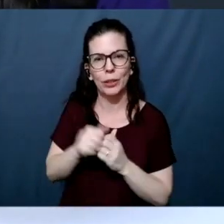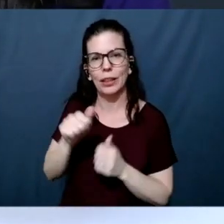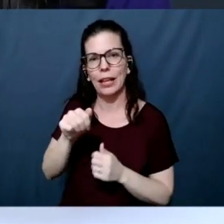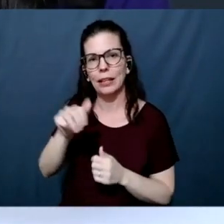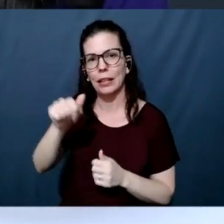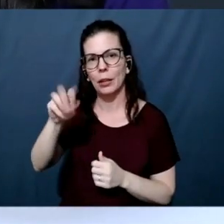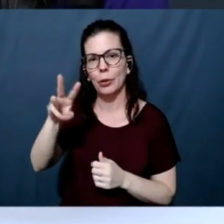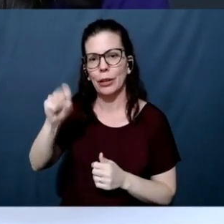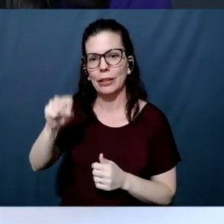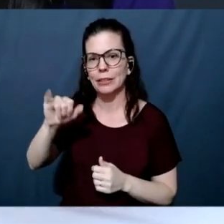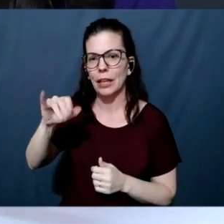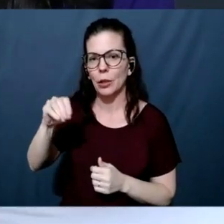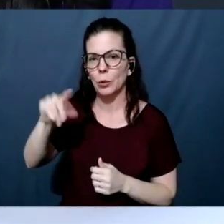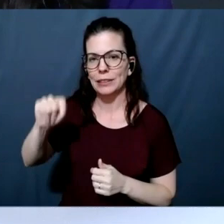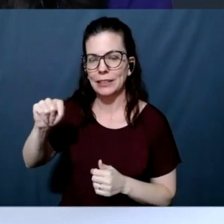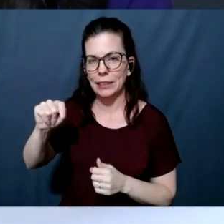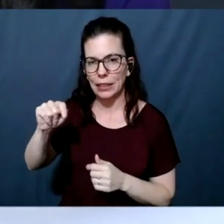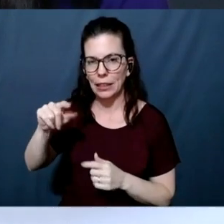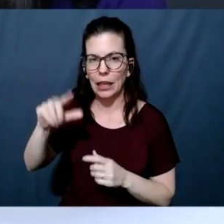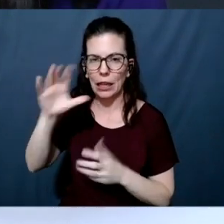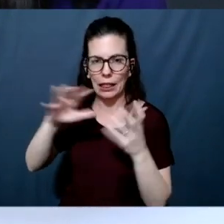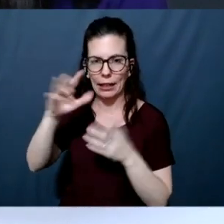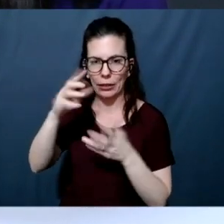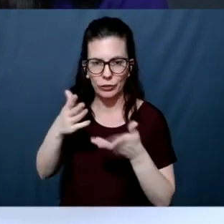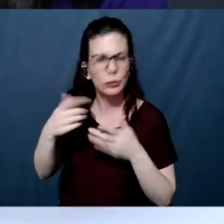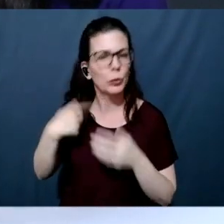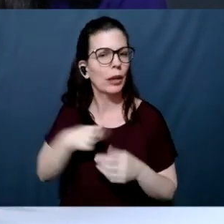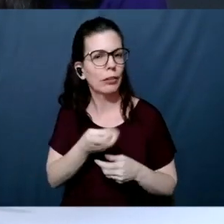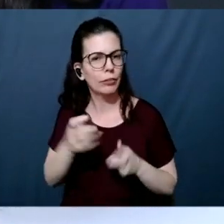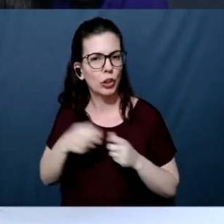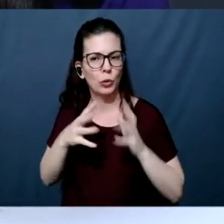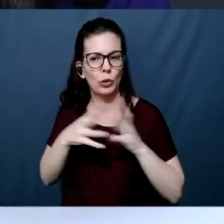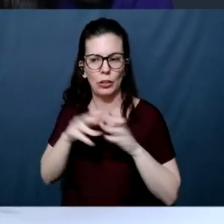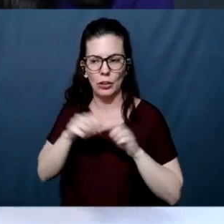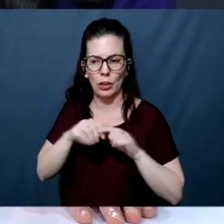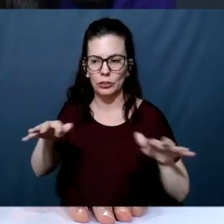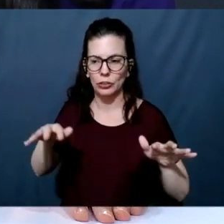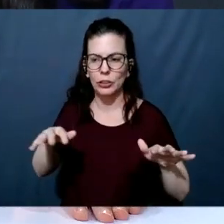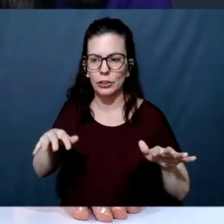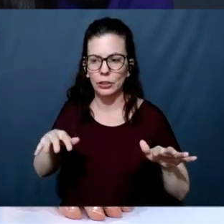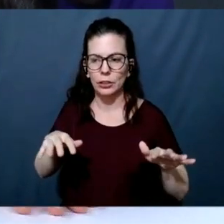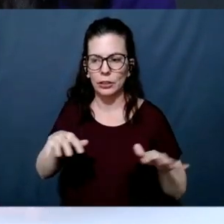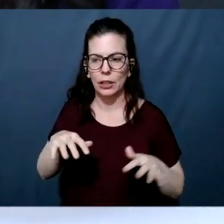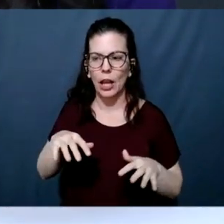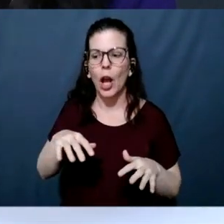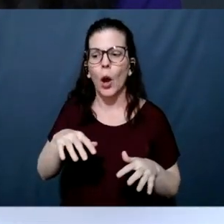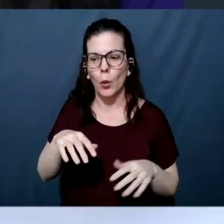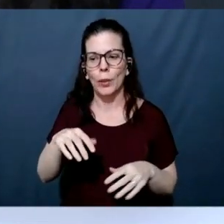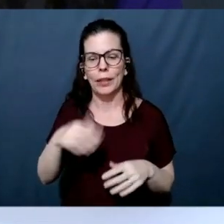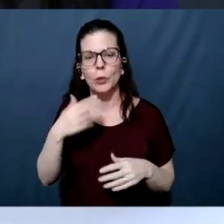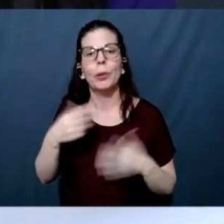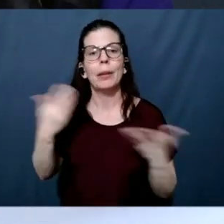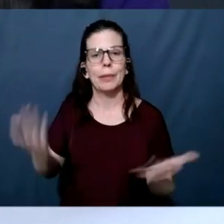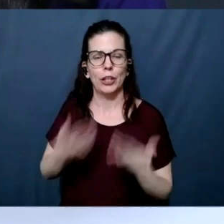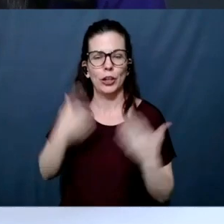And we have a couple of launches that we have done at re:Invent, and I'm here to talk about the Greengrass software catalog.